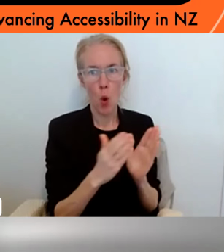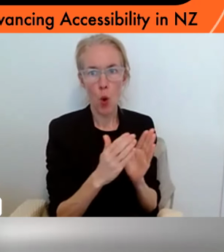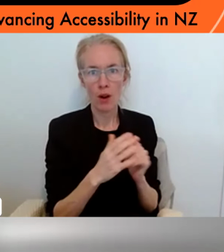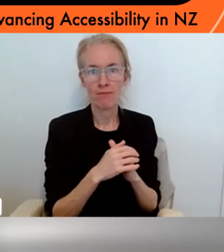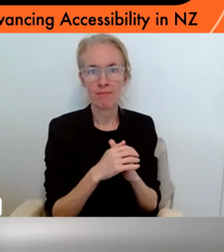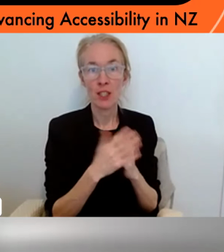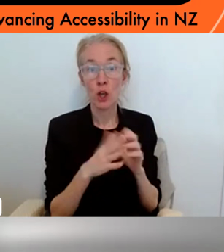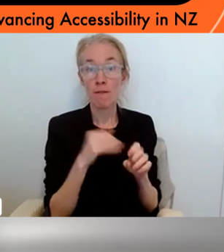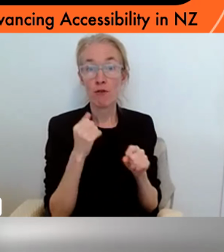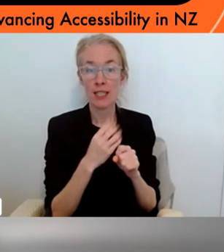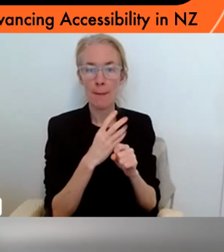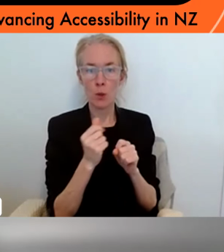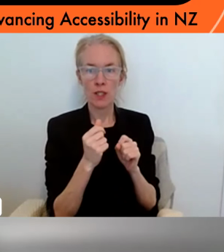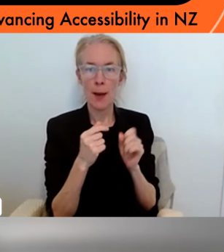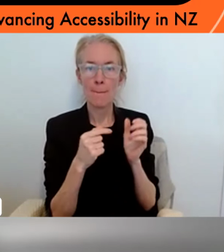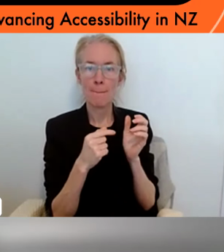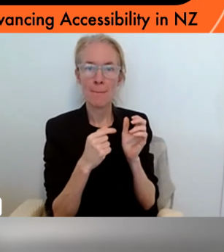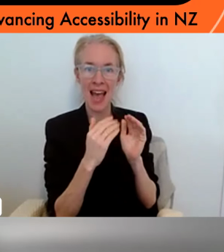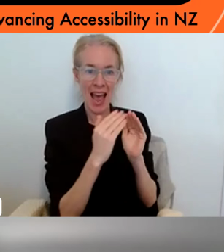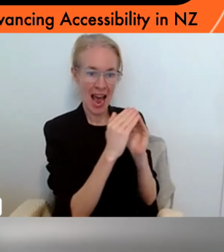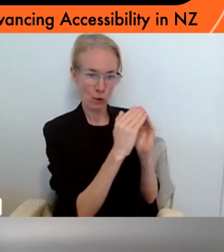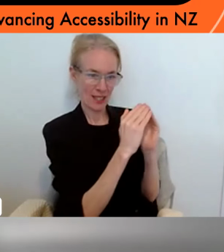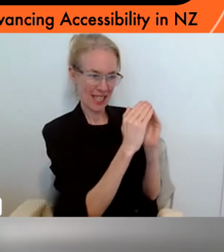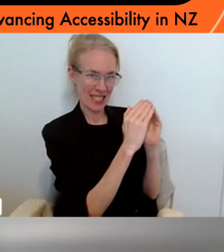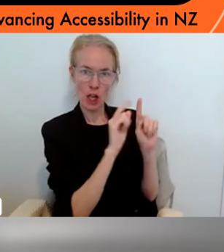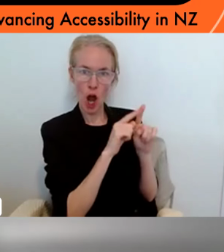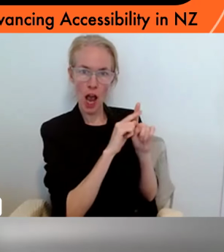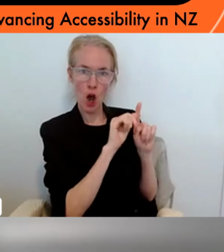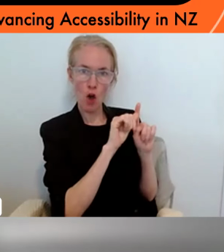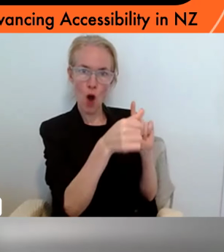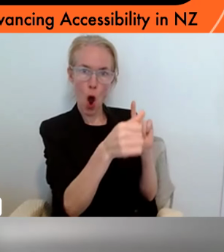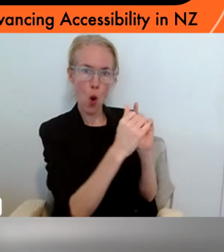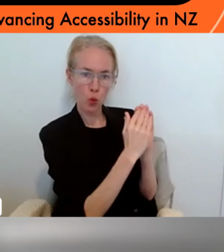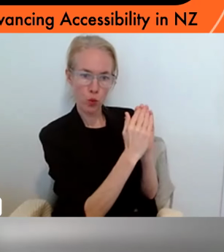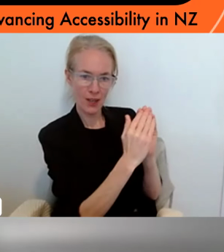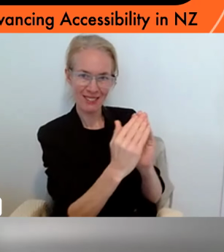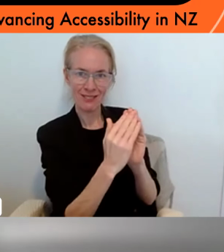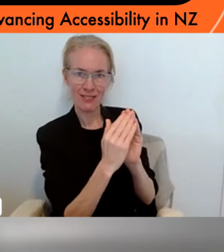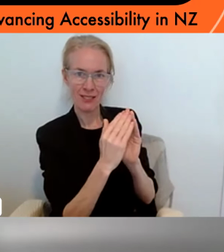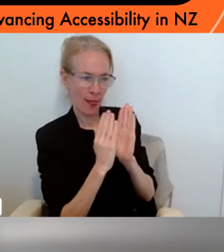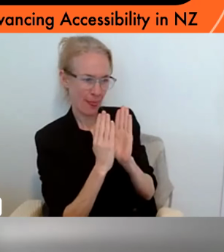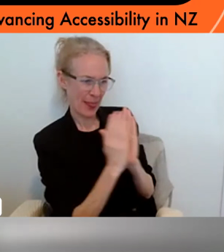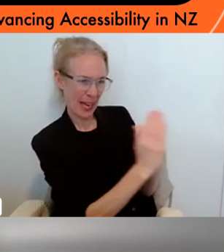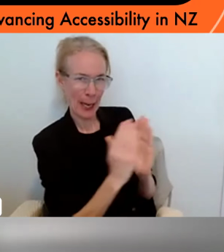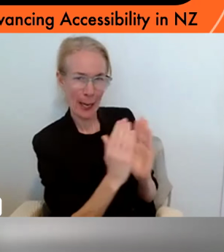adaptability and customisation is very limited, if not non-existent.